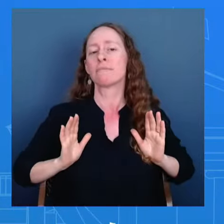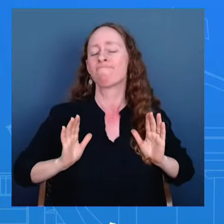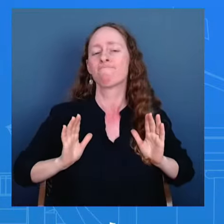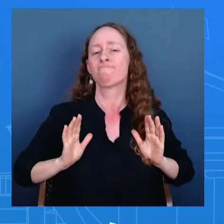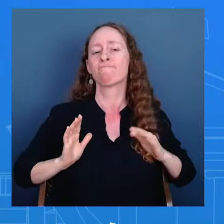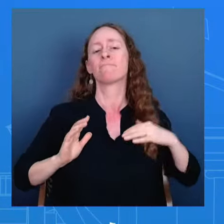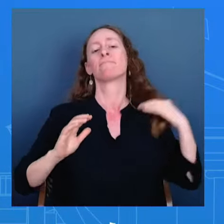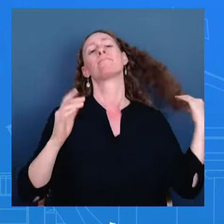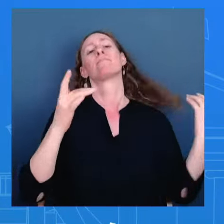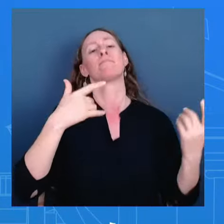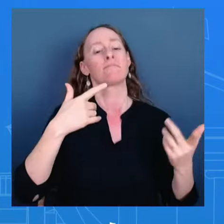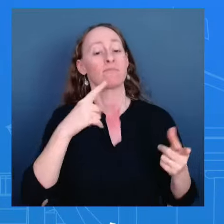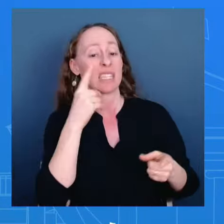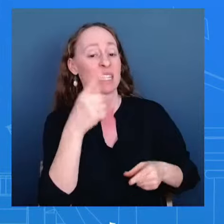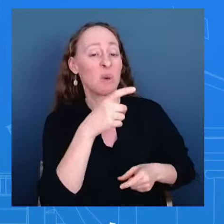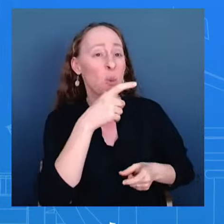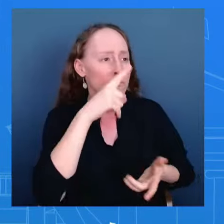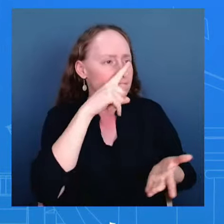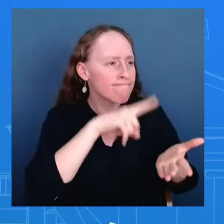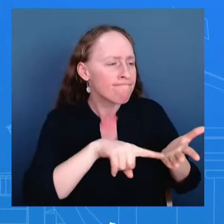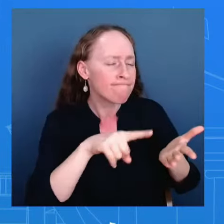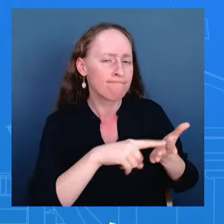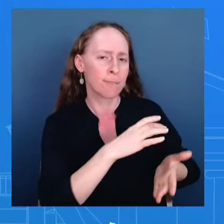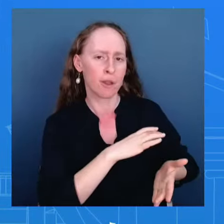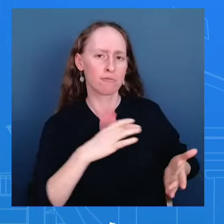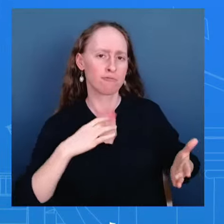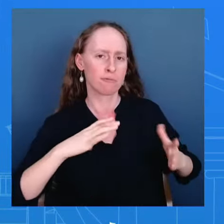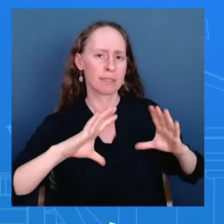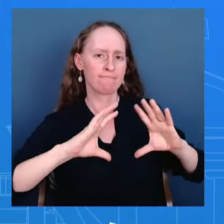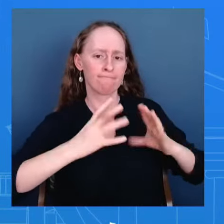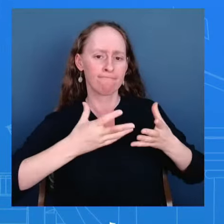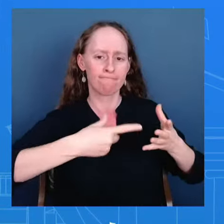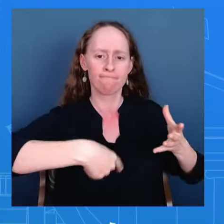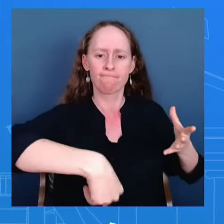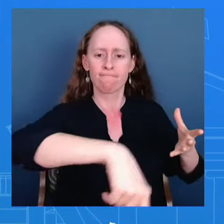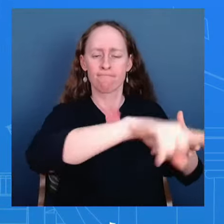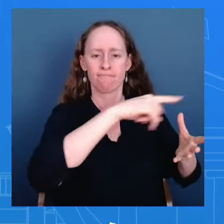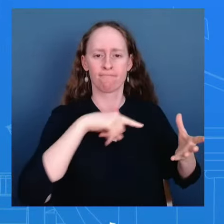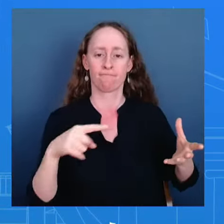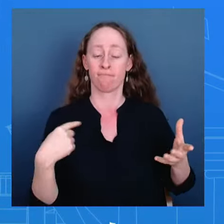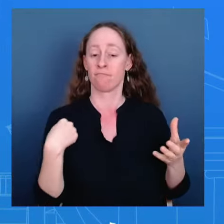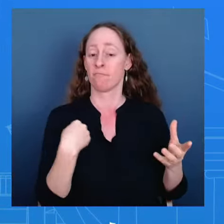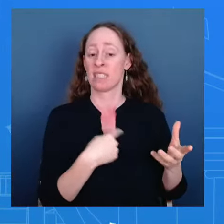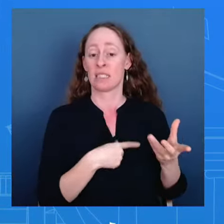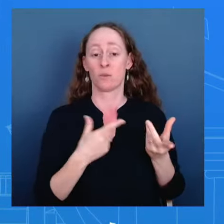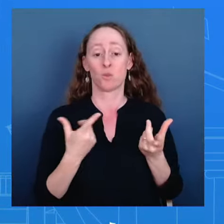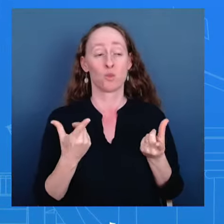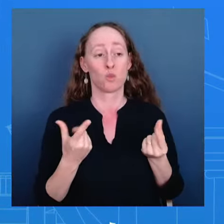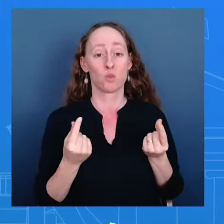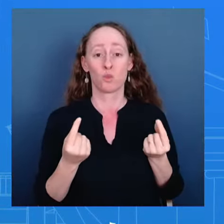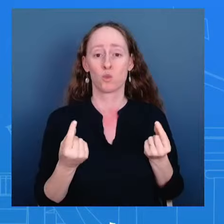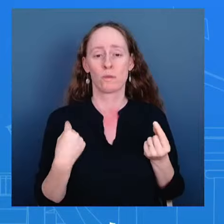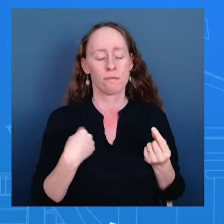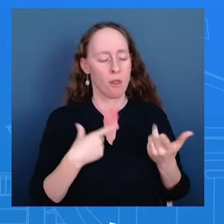So, that is something that they need to focus on. We have said, and I have said from here, and this is something that the president believes when it comes to the American flag,